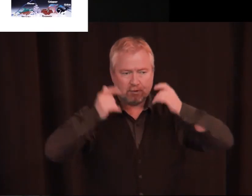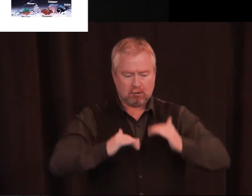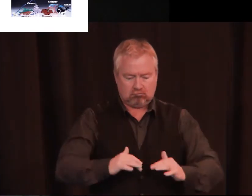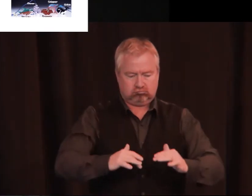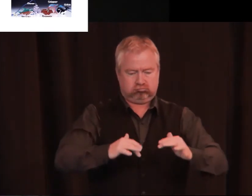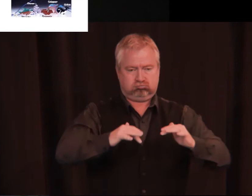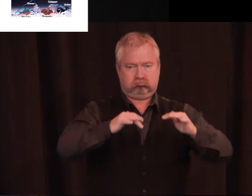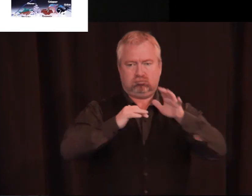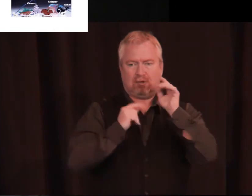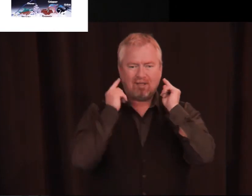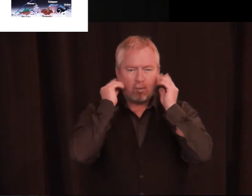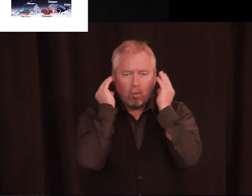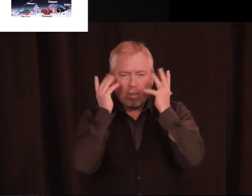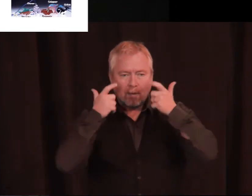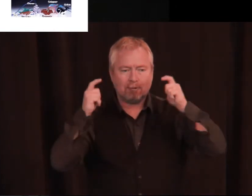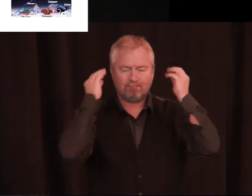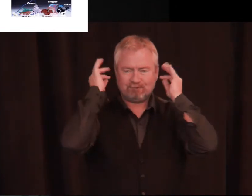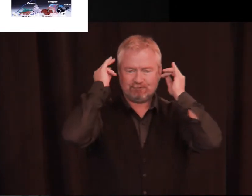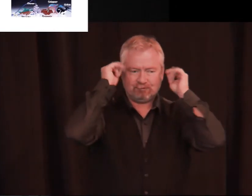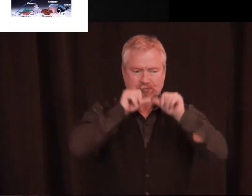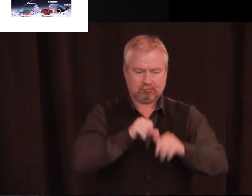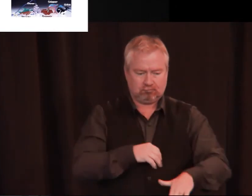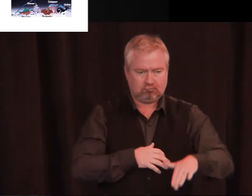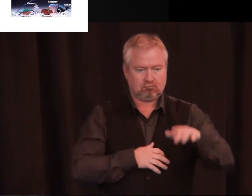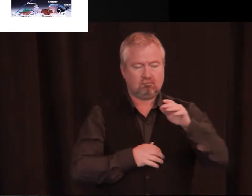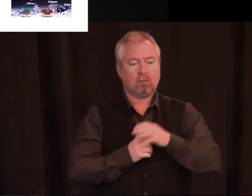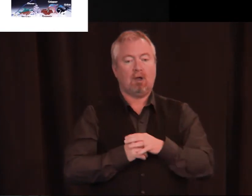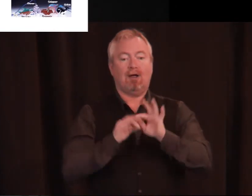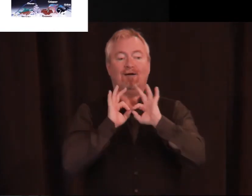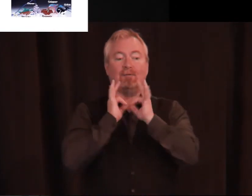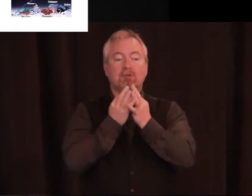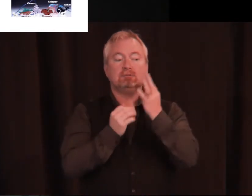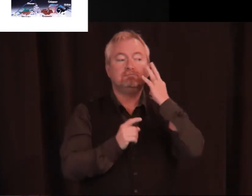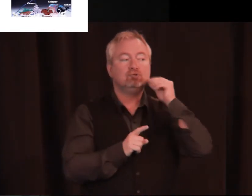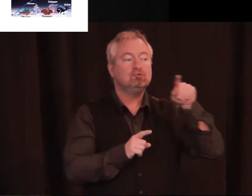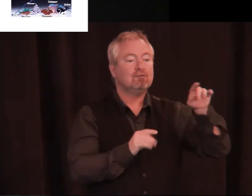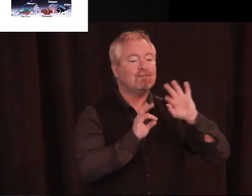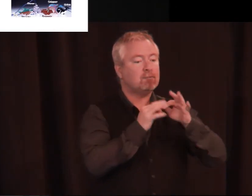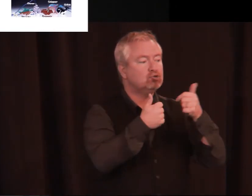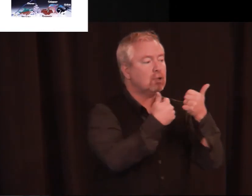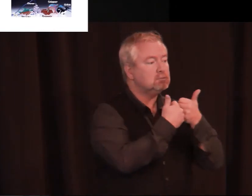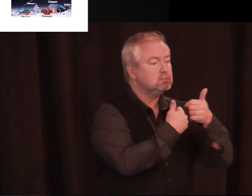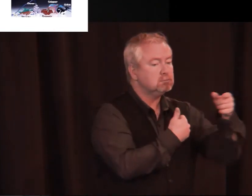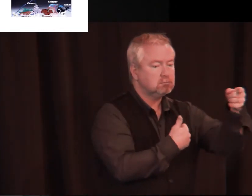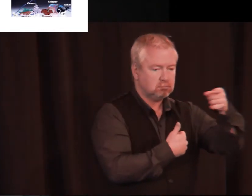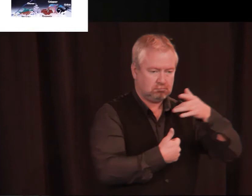for these families that are encountering challenges with hearing aid use, we want to find ways to support those families.